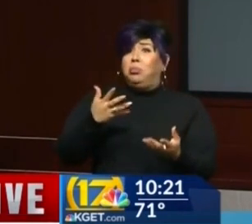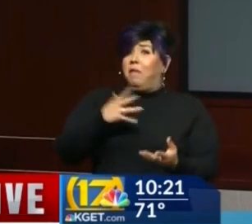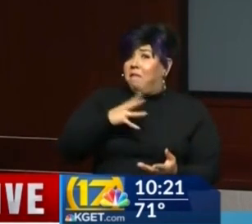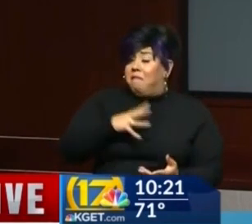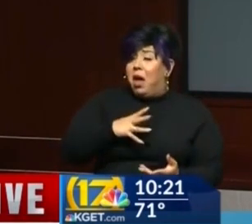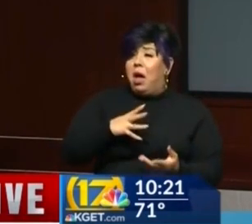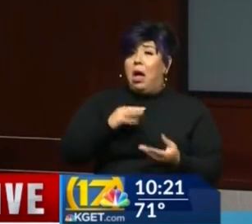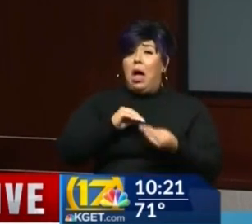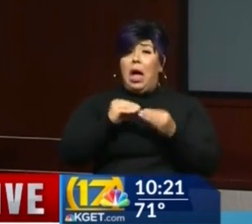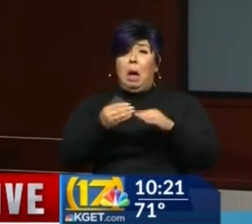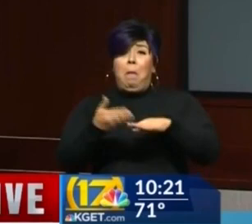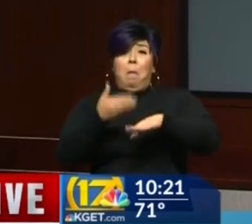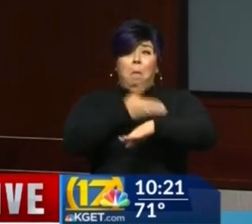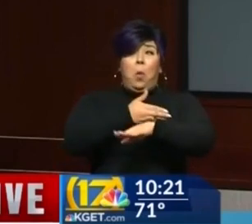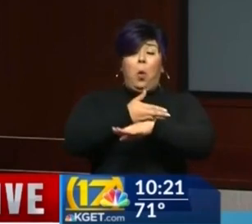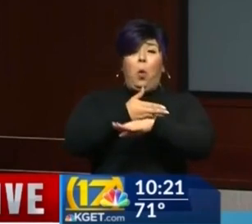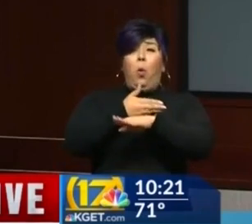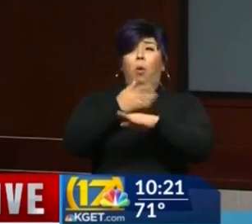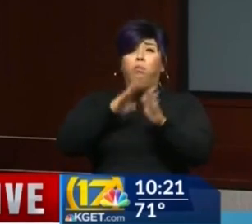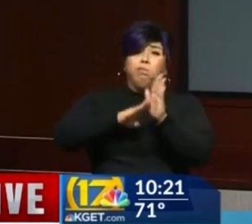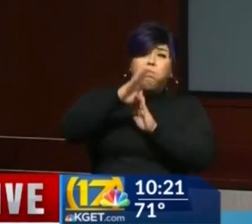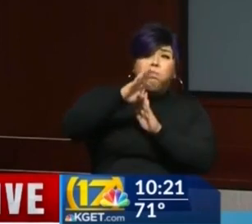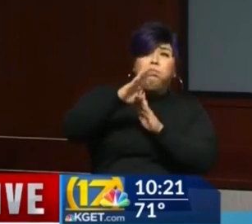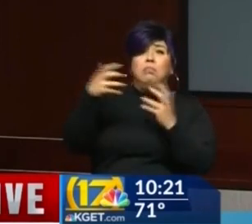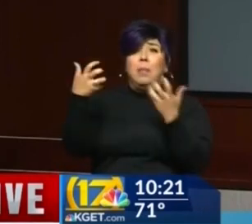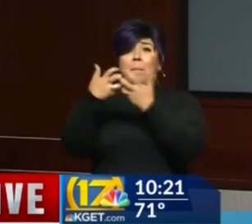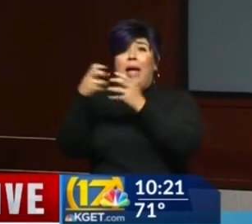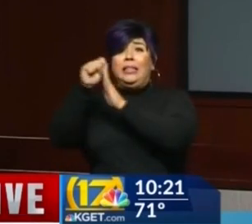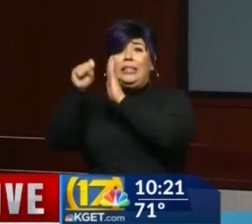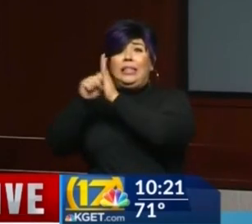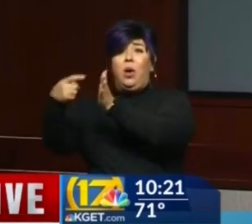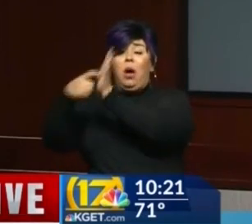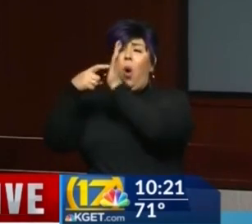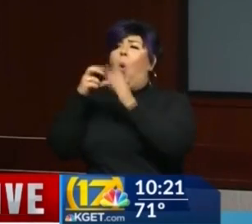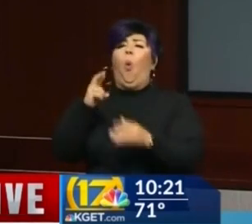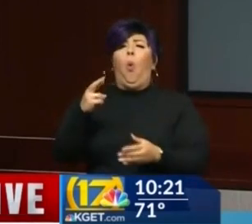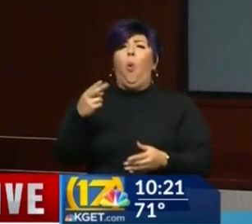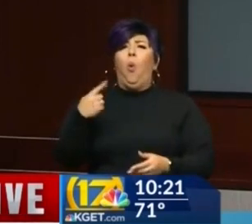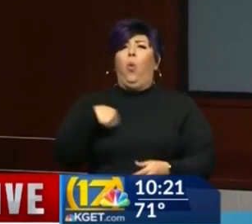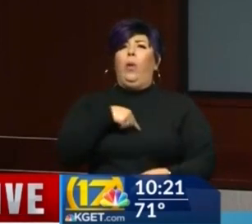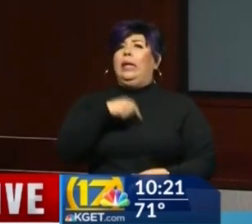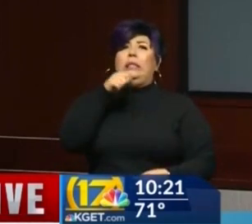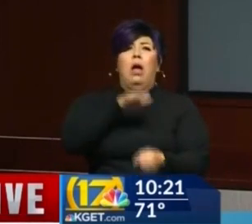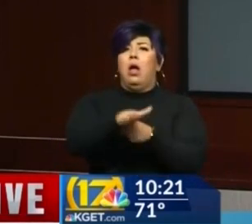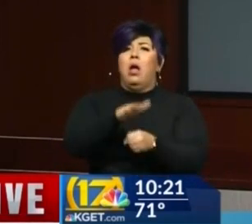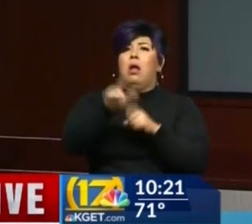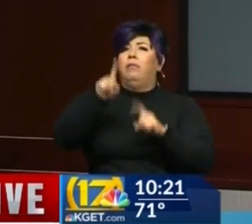PAST WEEK OR SO HOW ARE WE DOING IN TERMS OF ADDRESSING, HAVE OUR NUMBERS BEEN RAISED,